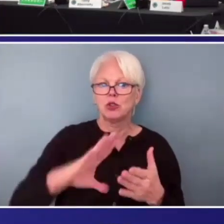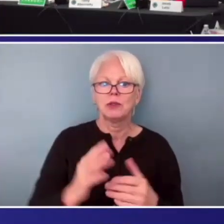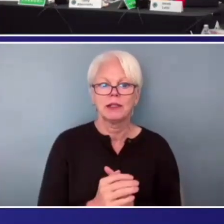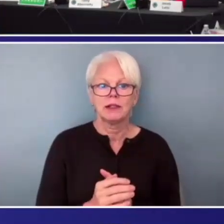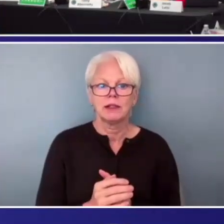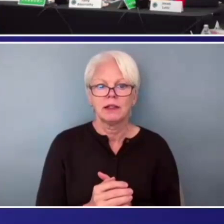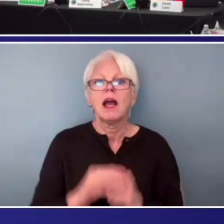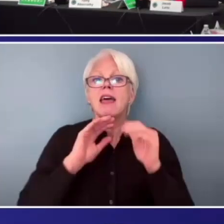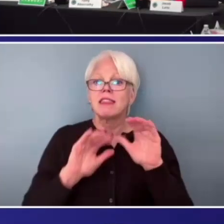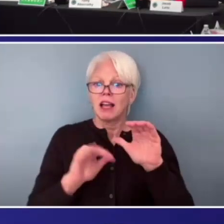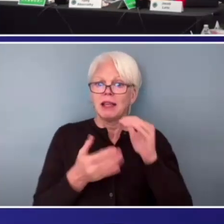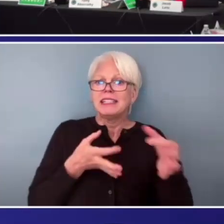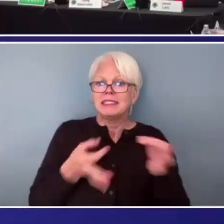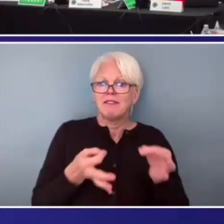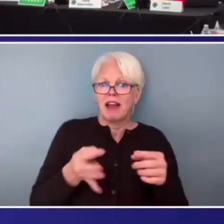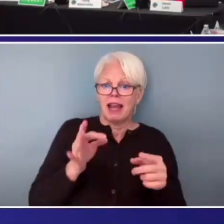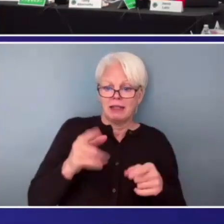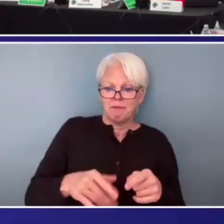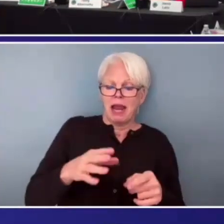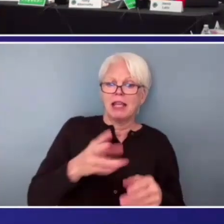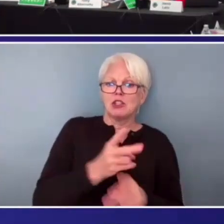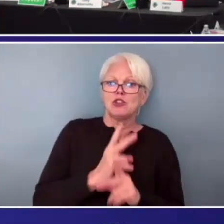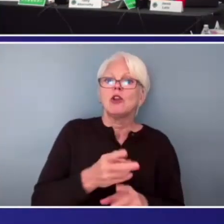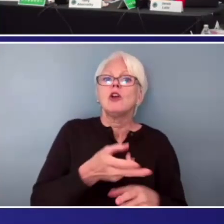defined by the student. The borrowing ability is tied to the parents.